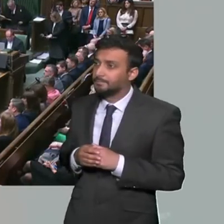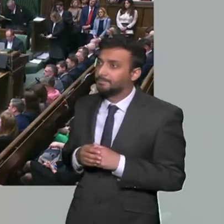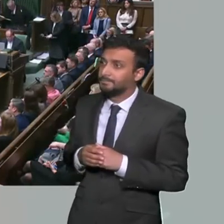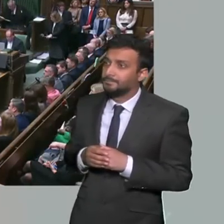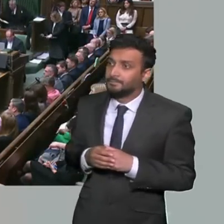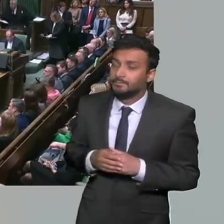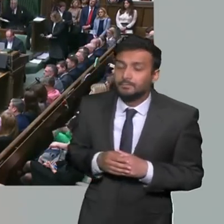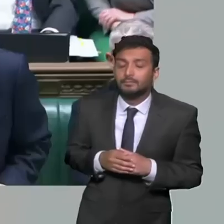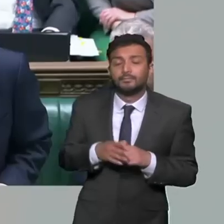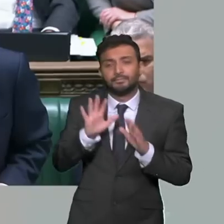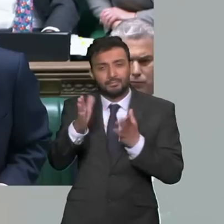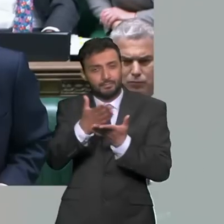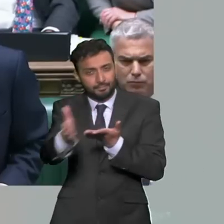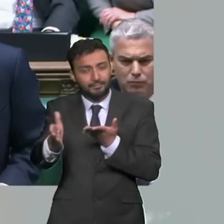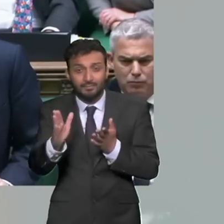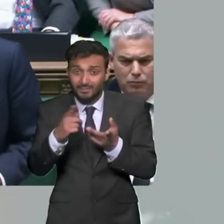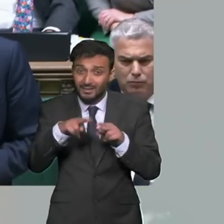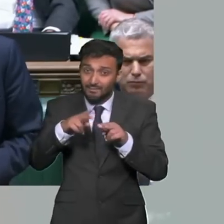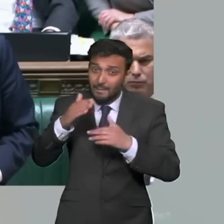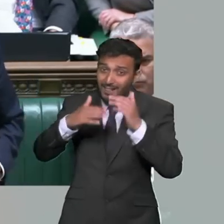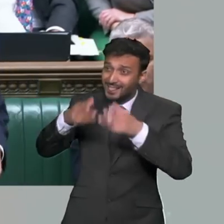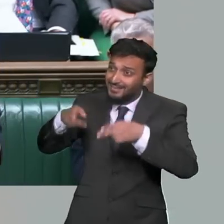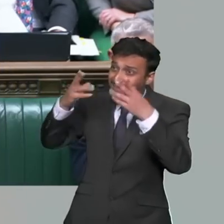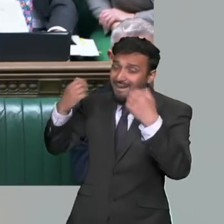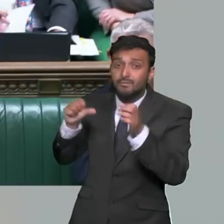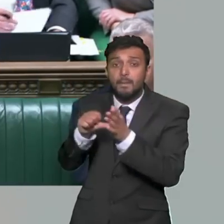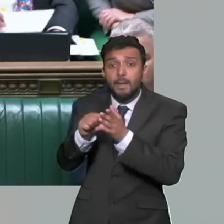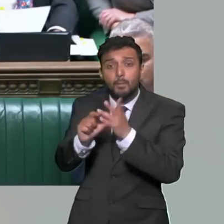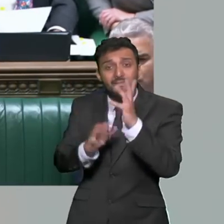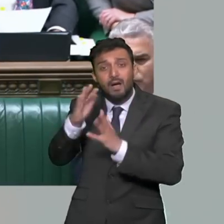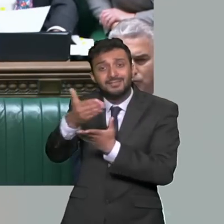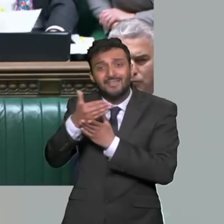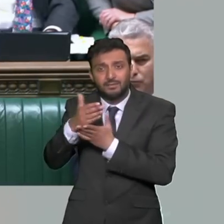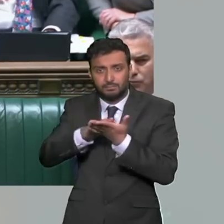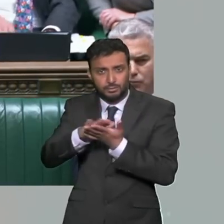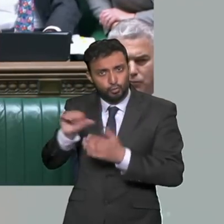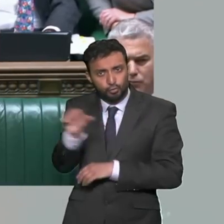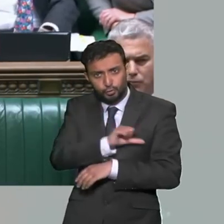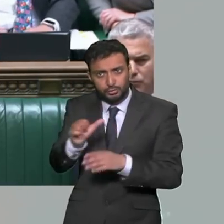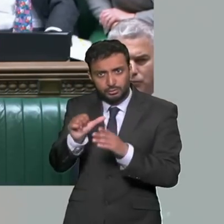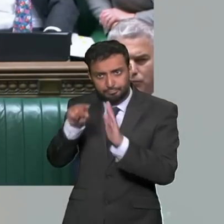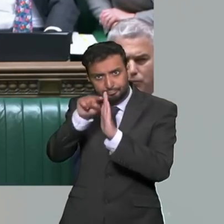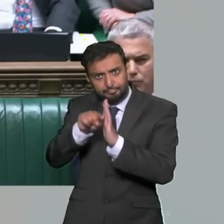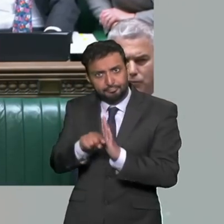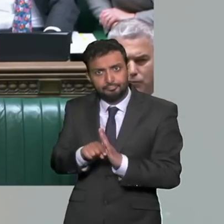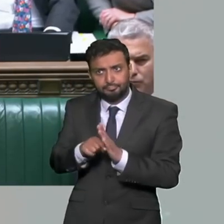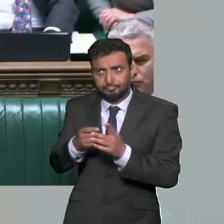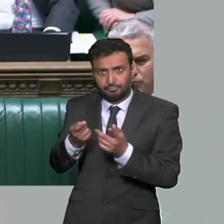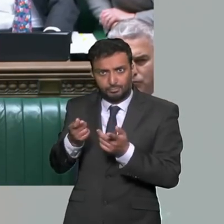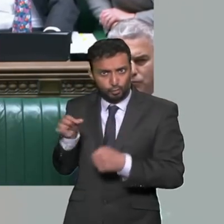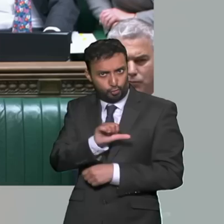fire safety in a building, extra steps should be taken and remediation should be made.